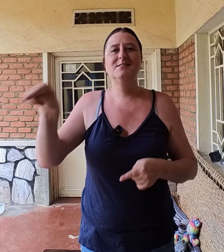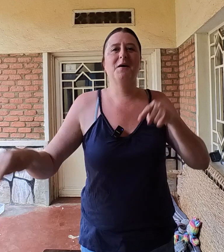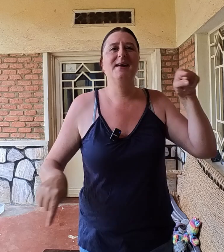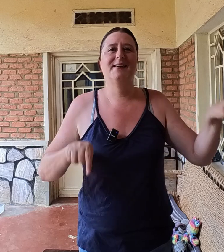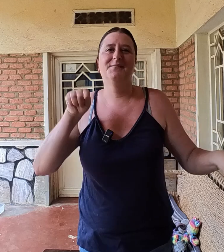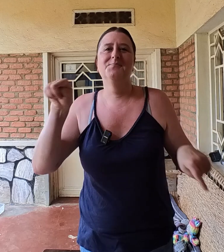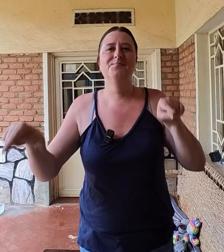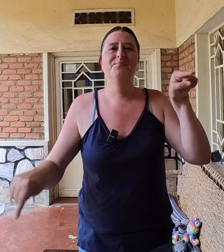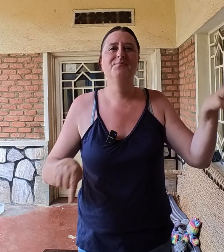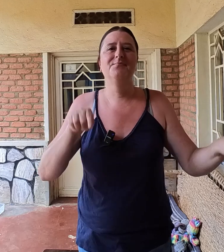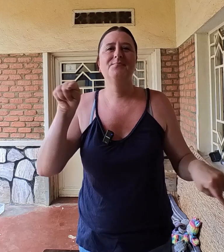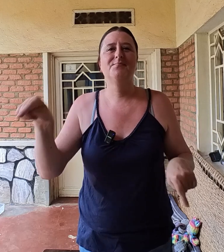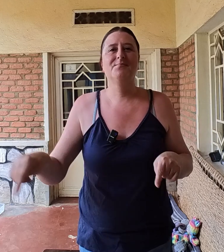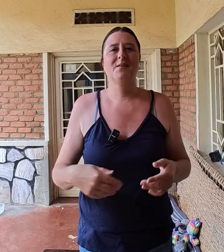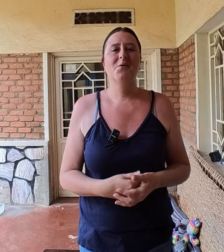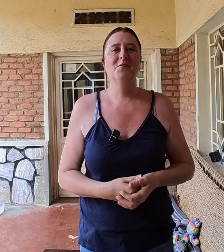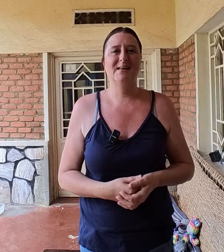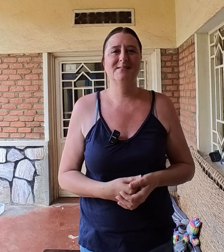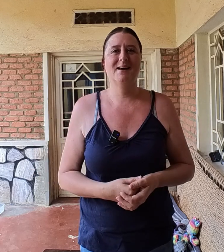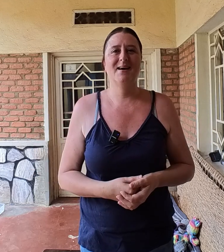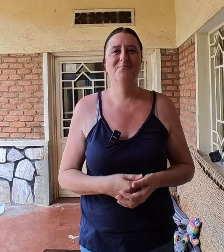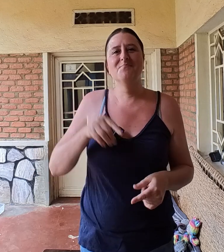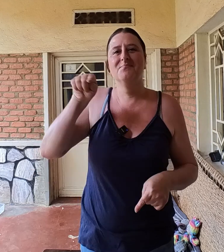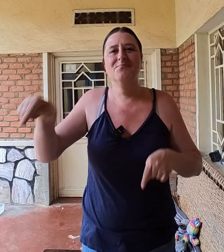Spider. One last time.